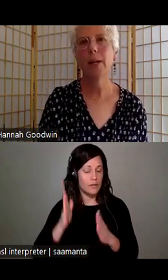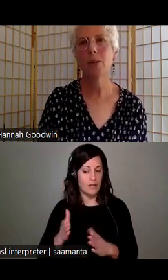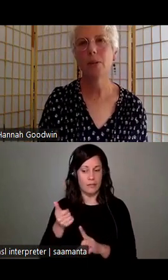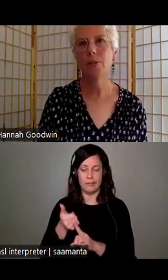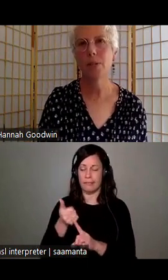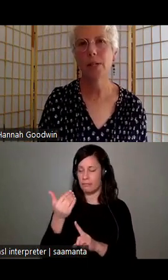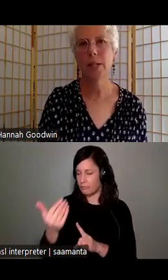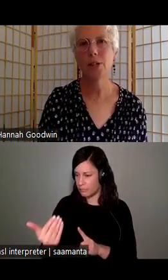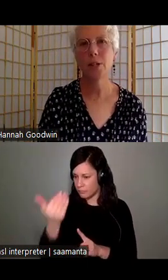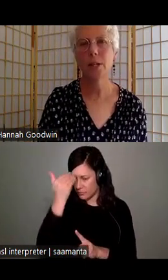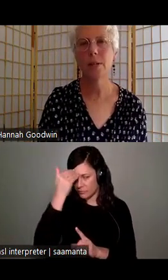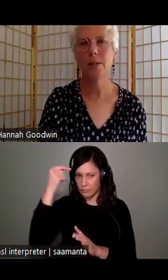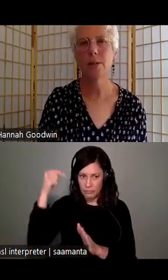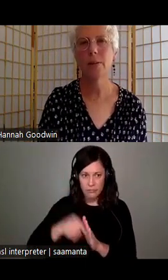and has good facilitation skills.